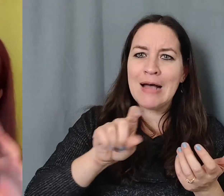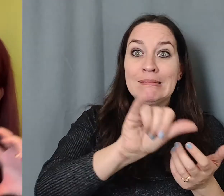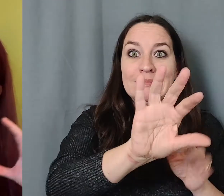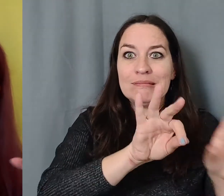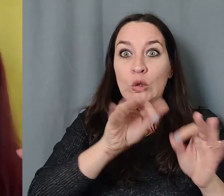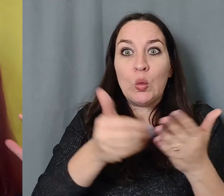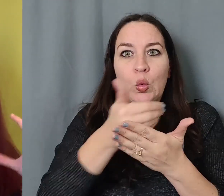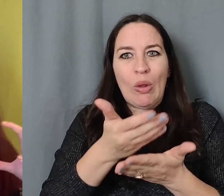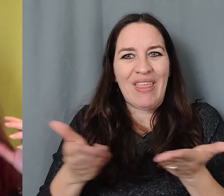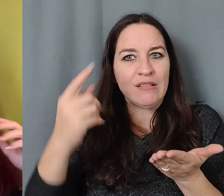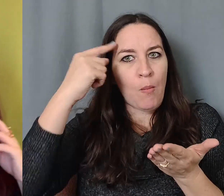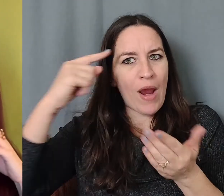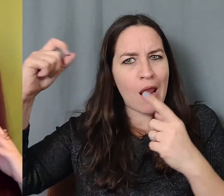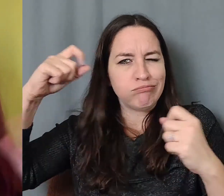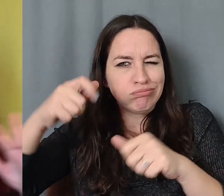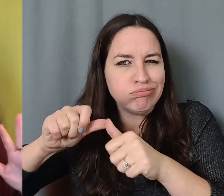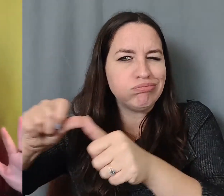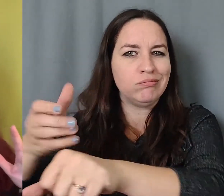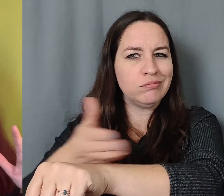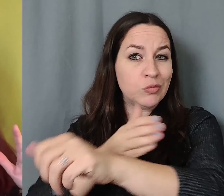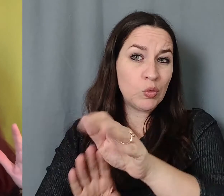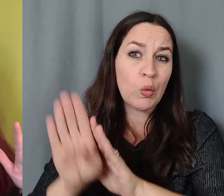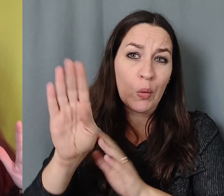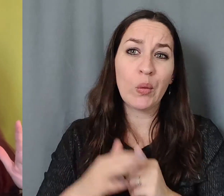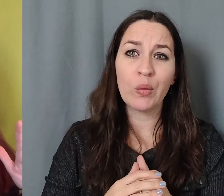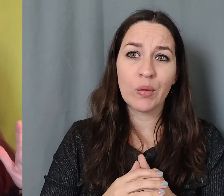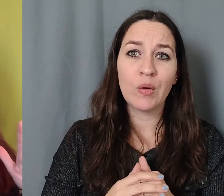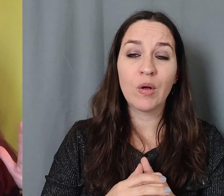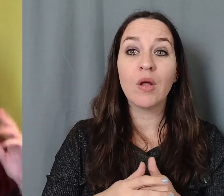growing and to keep it moving. So if you don't have anything in your life that you're a beginner at, it's